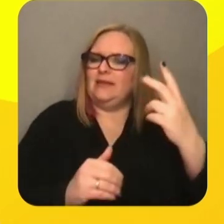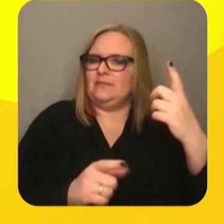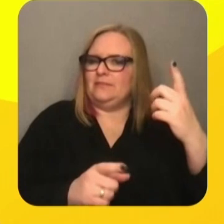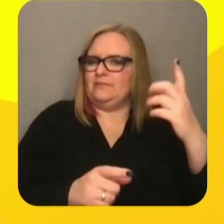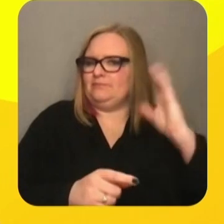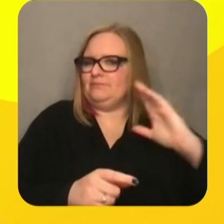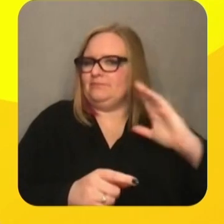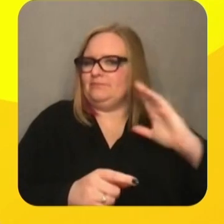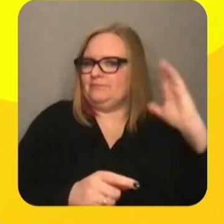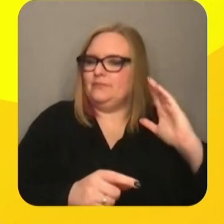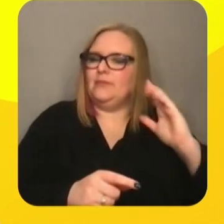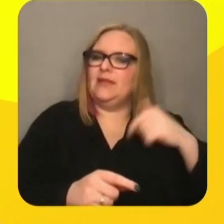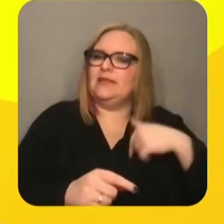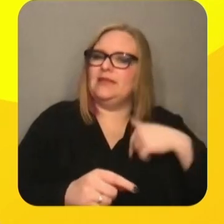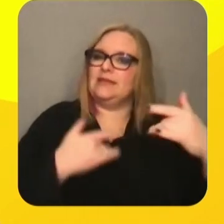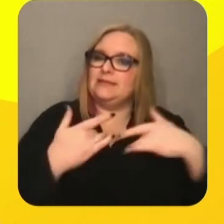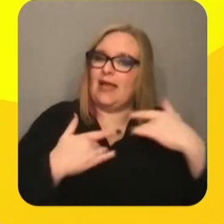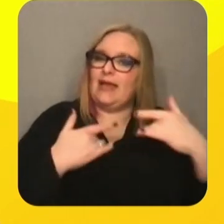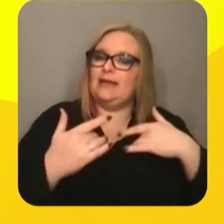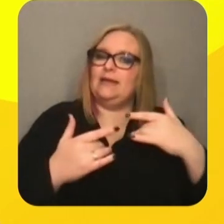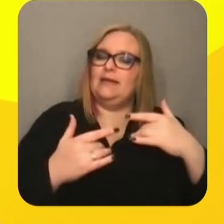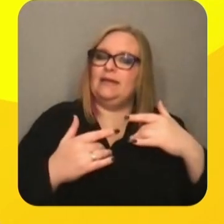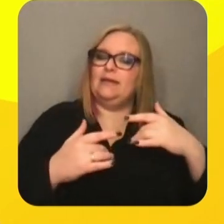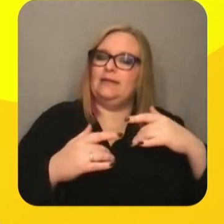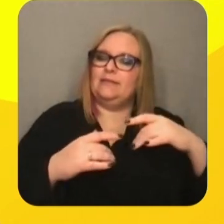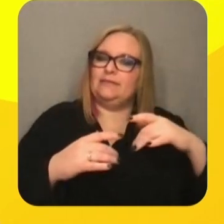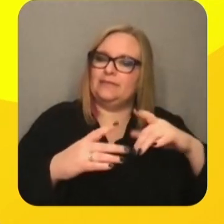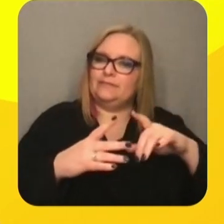the action to catalyze tech is that companies realize